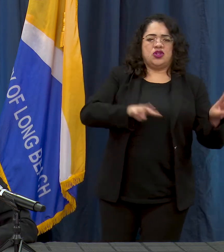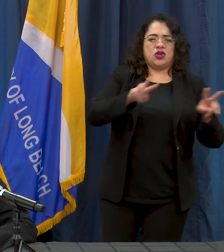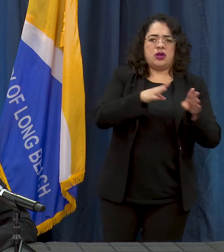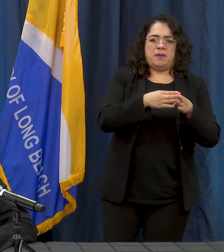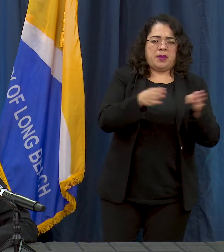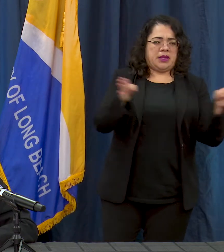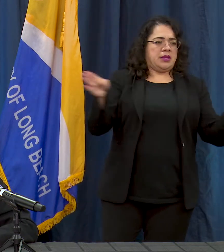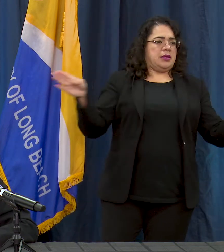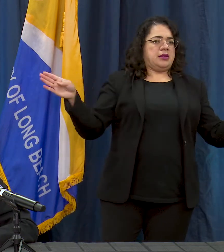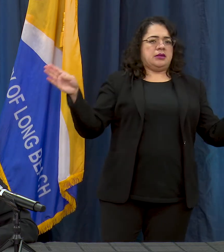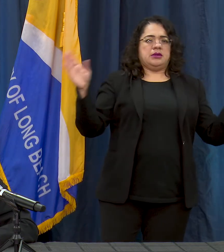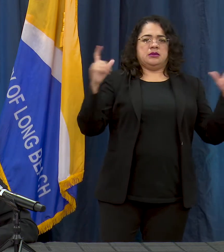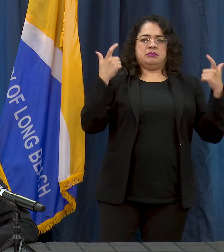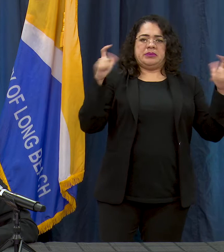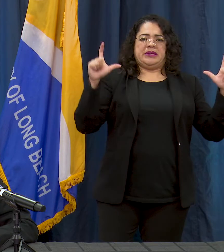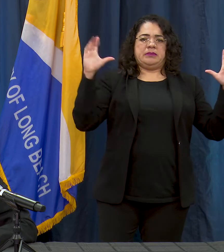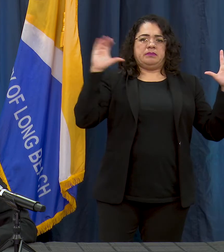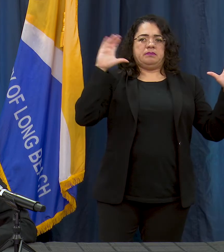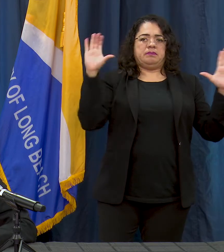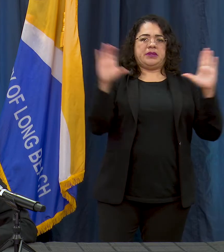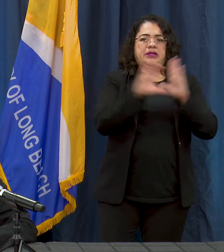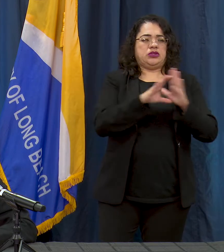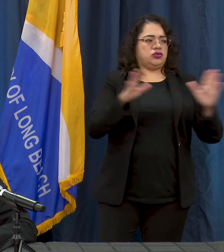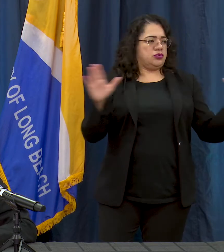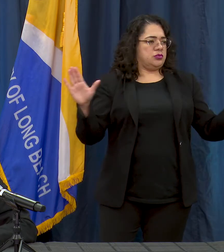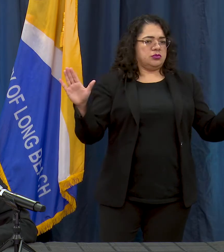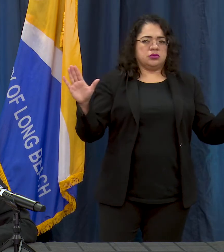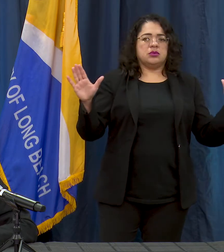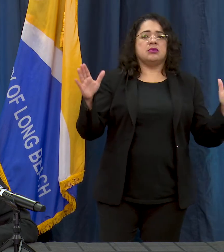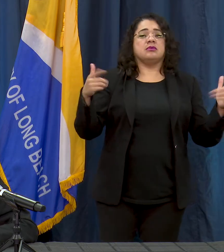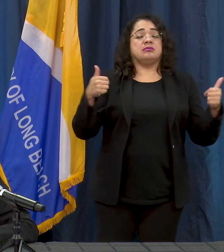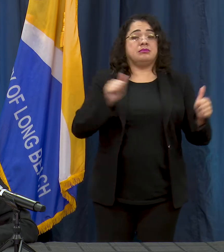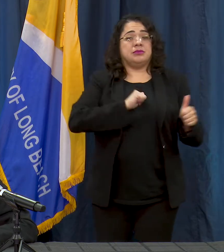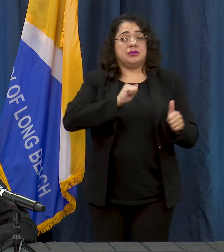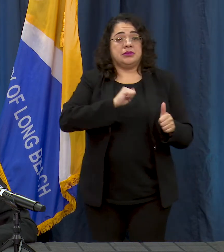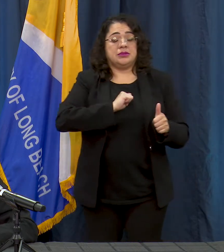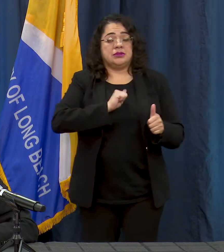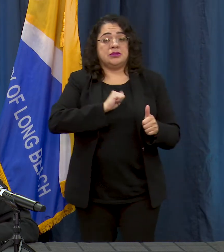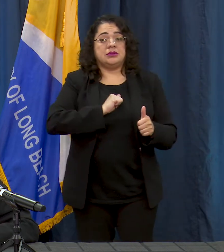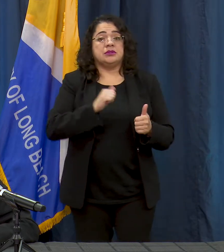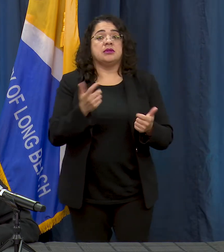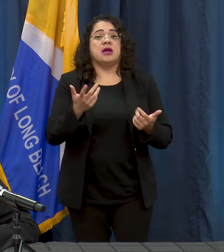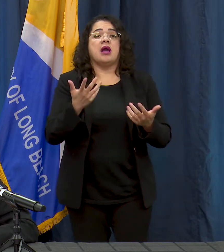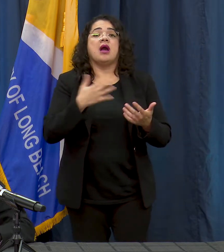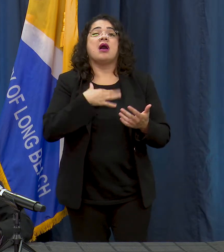am anxious to see where we're gonna be at the end of the week and